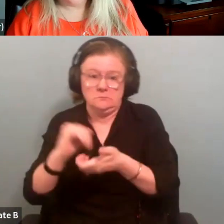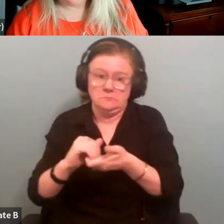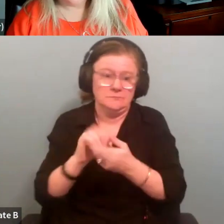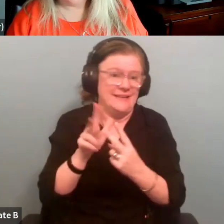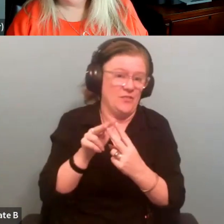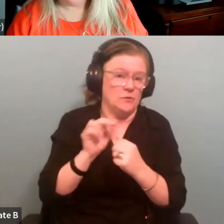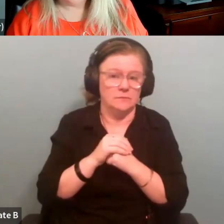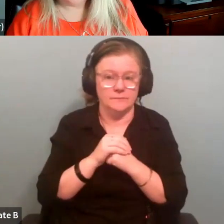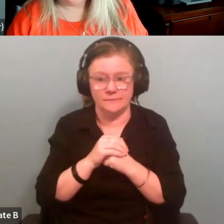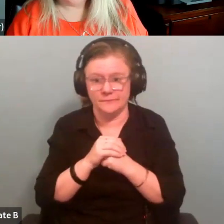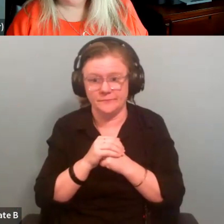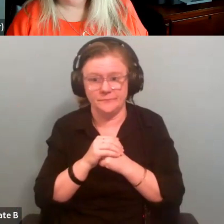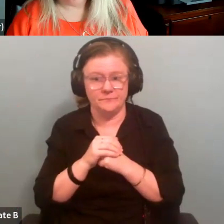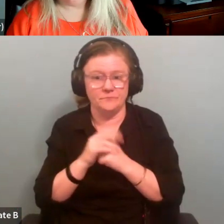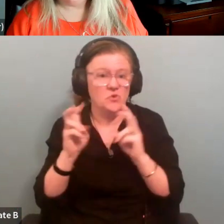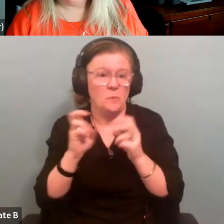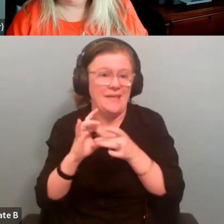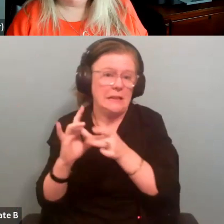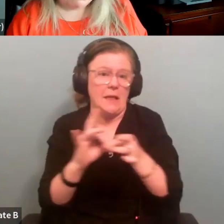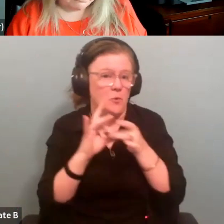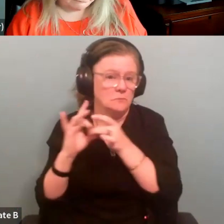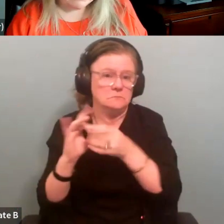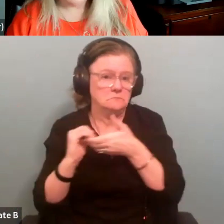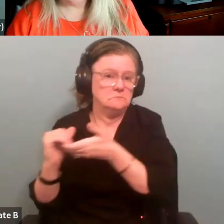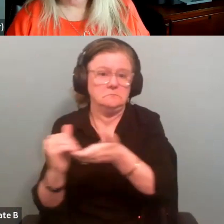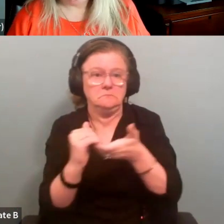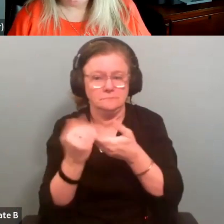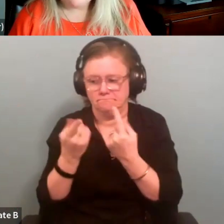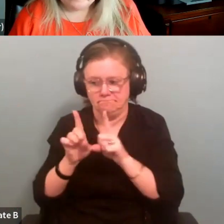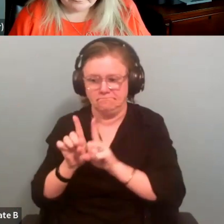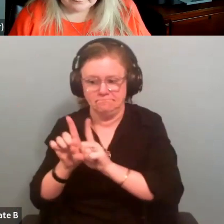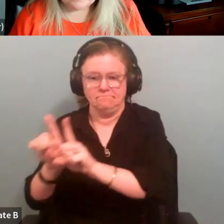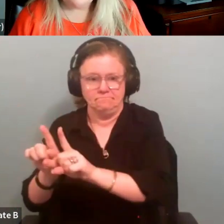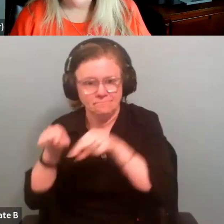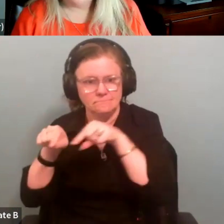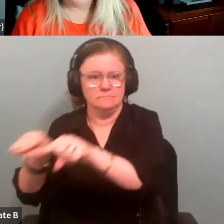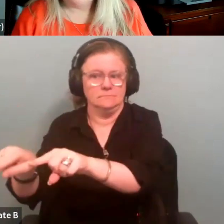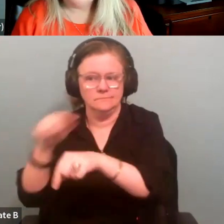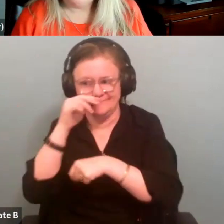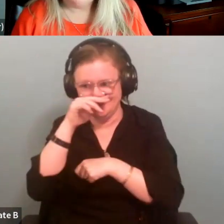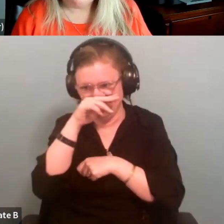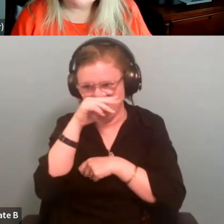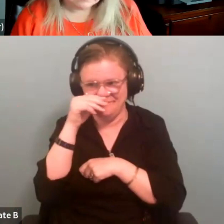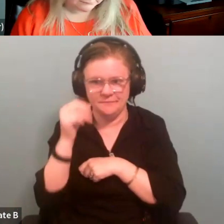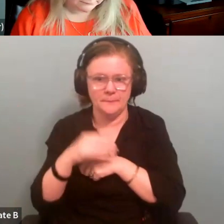you know, a collaborative effort alongside of it. And so we also have, I'm going to put in a plug